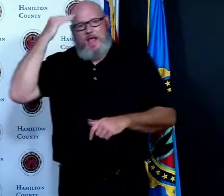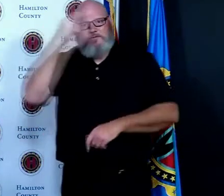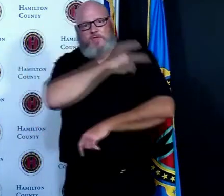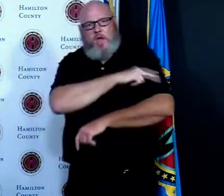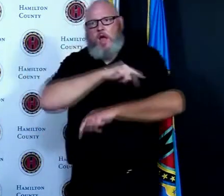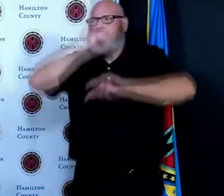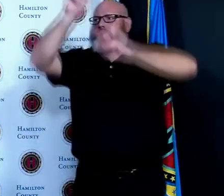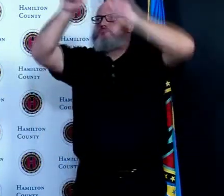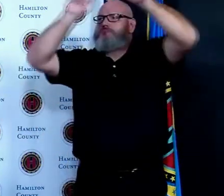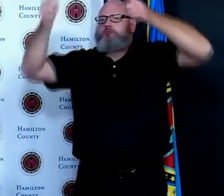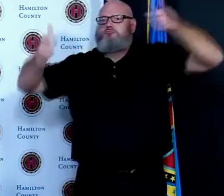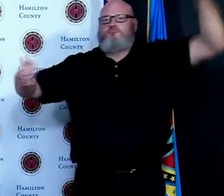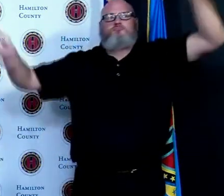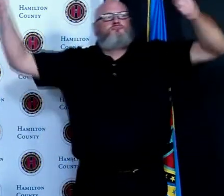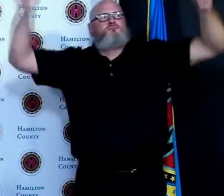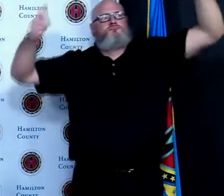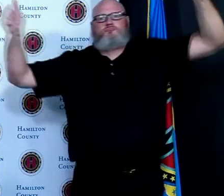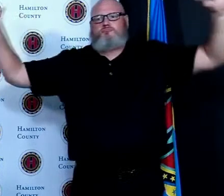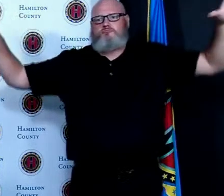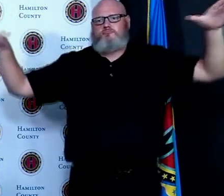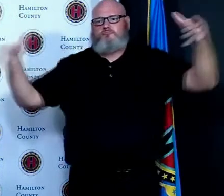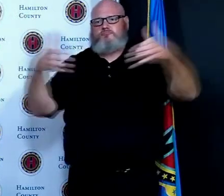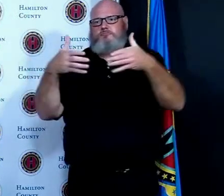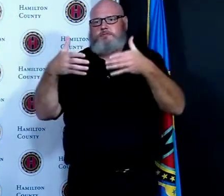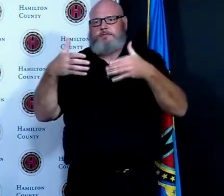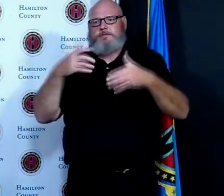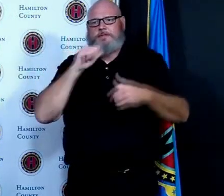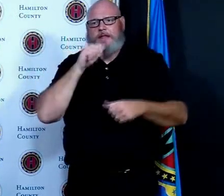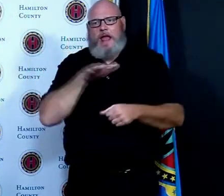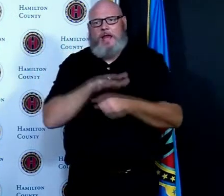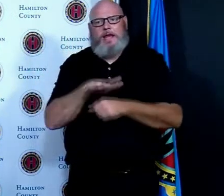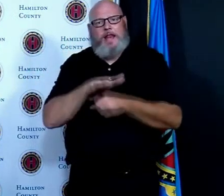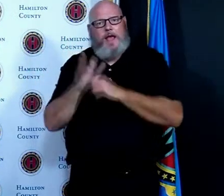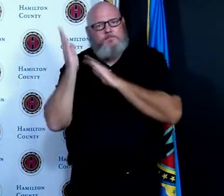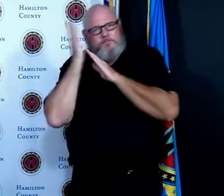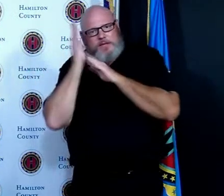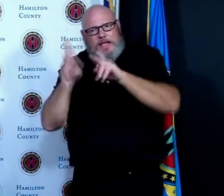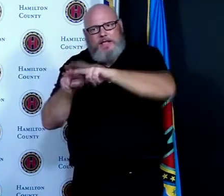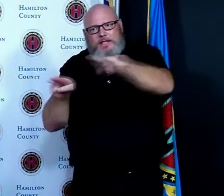going to be enough of those things you say we're in a better place with PPE and equipment but what